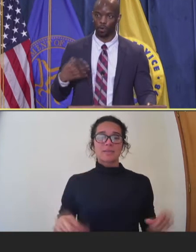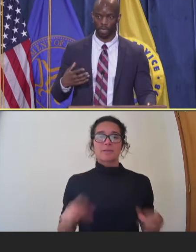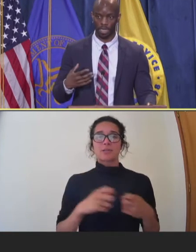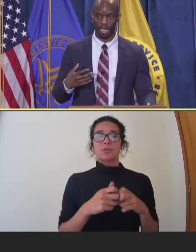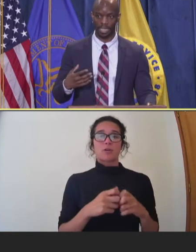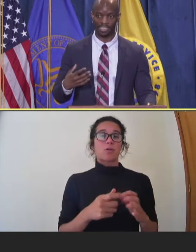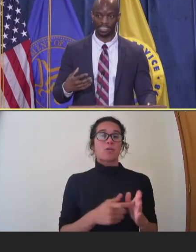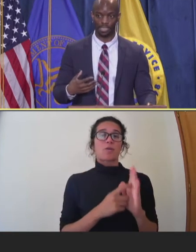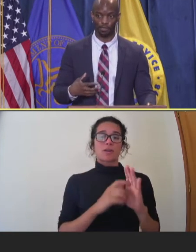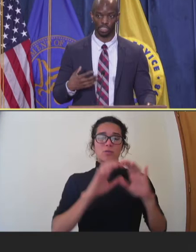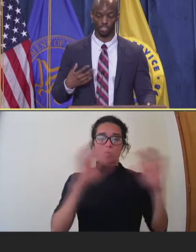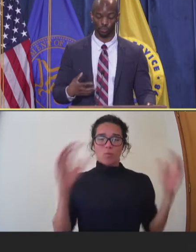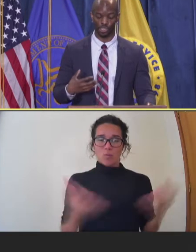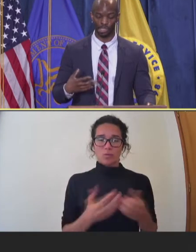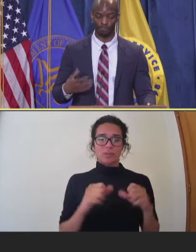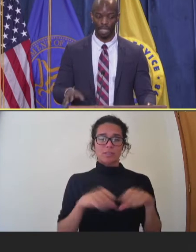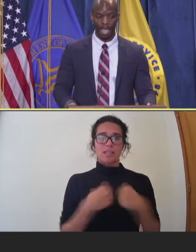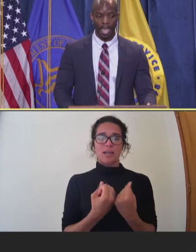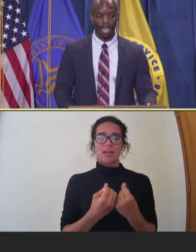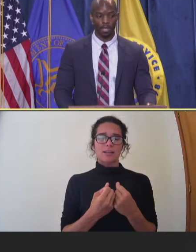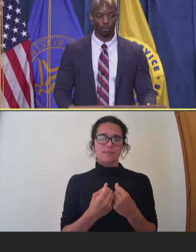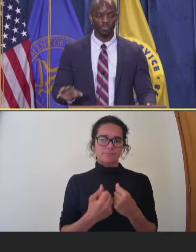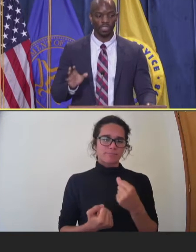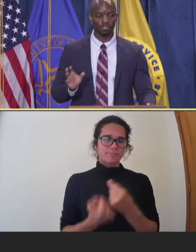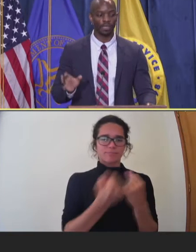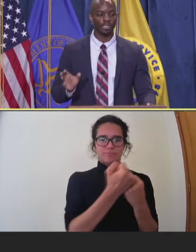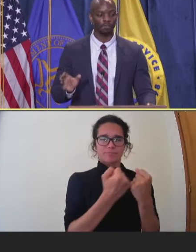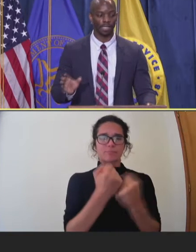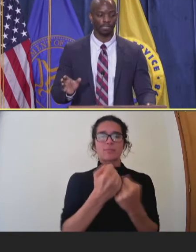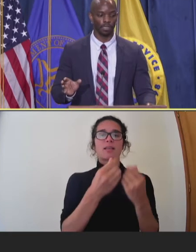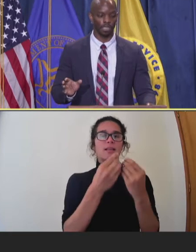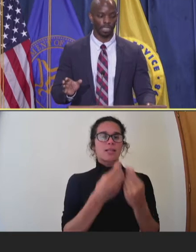coordinated and syndemic solution. And with these funding flexibilities,